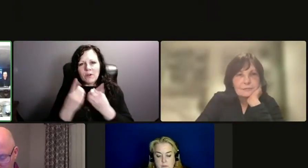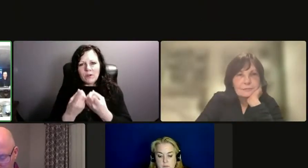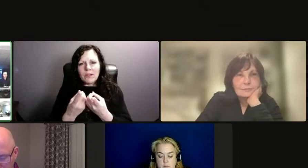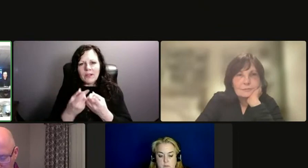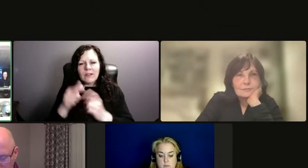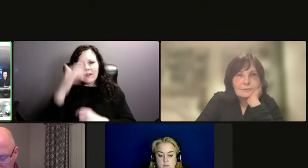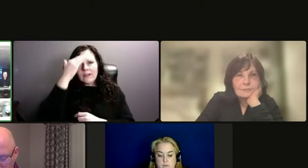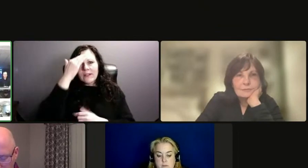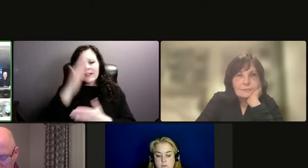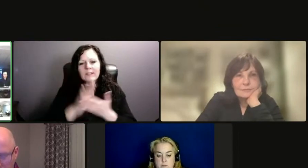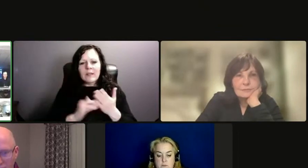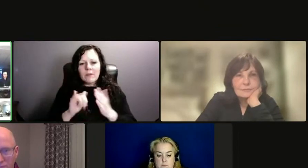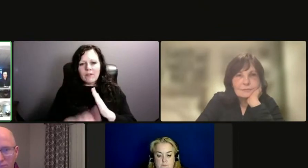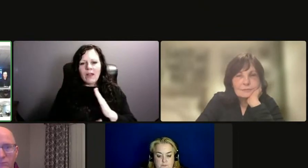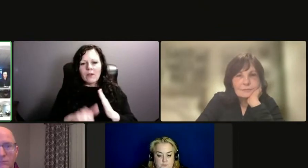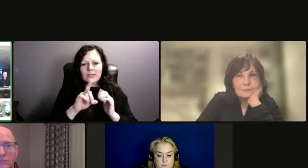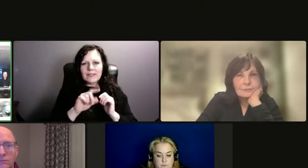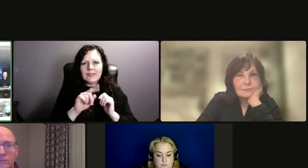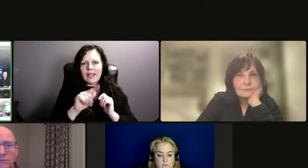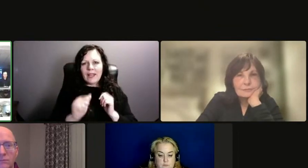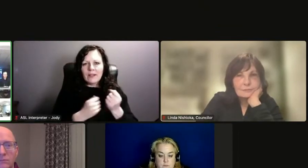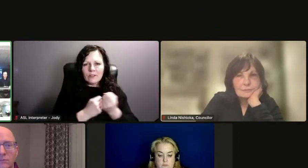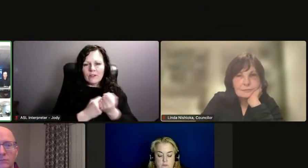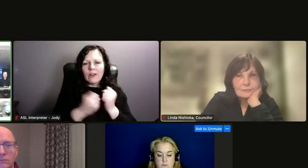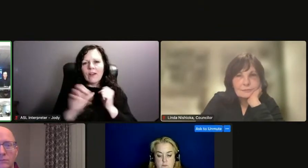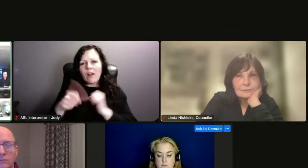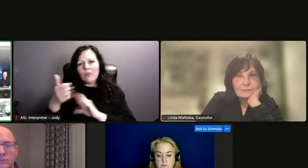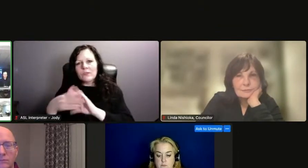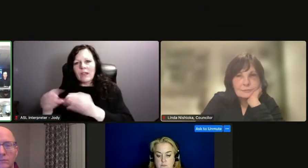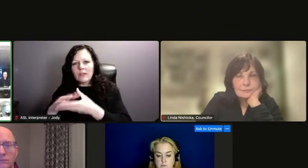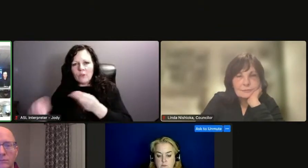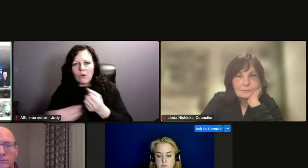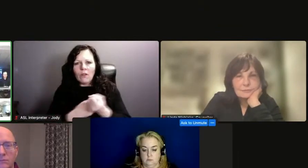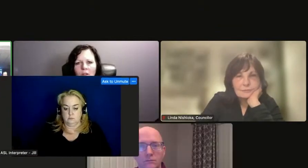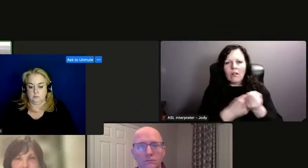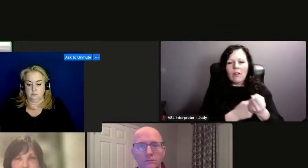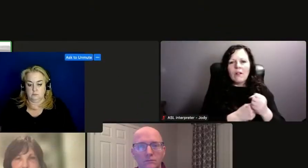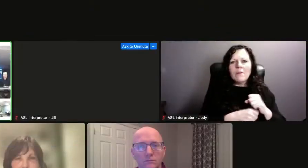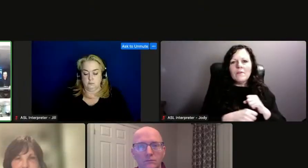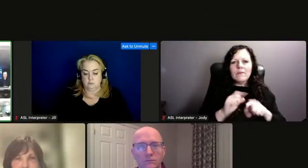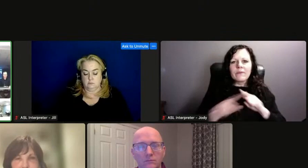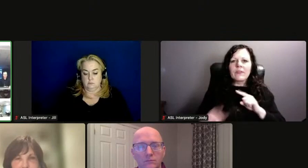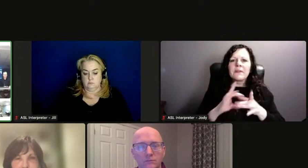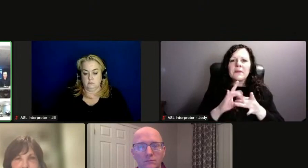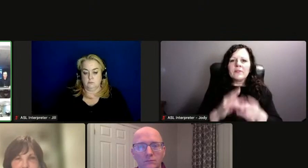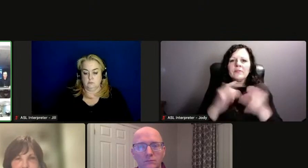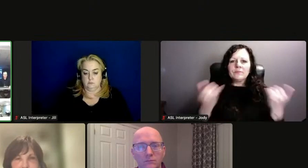SOME THOUGHT ON FRIDAY WAS A SHORT COUPLE PARAGRAPHS BY